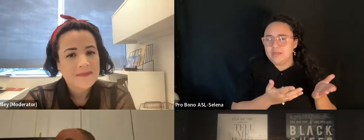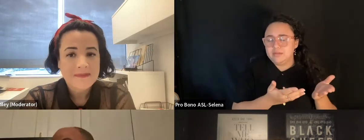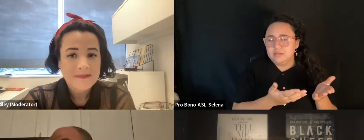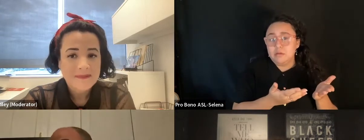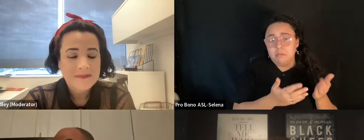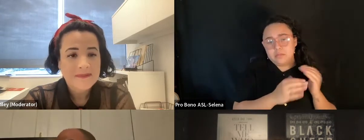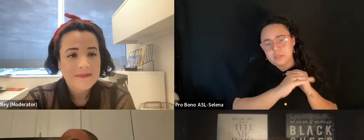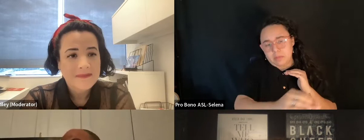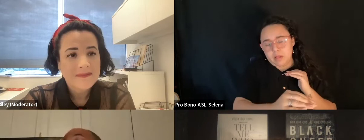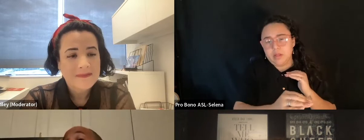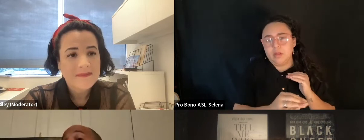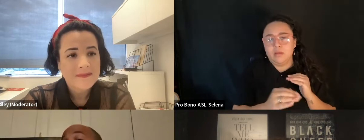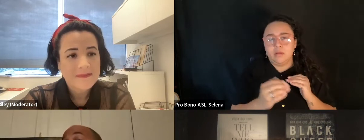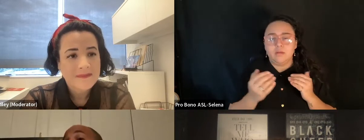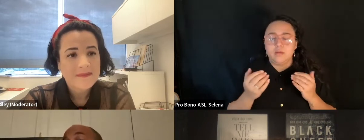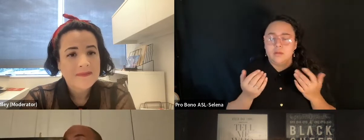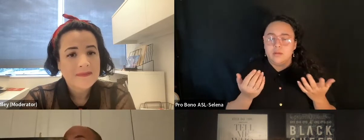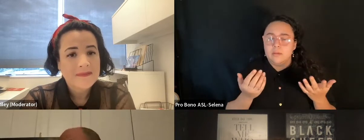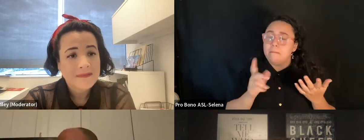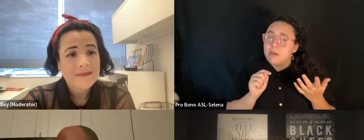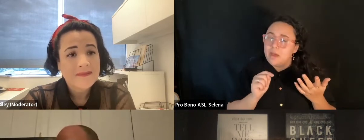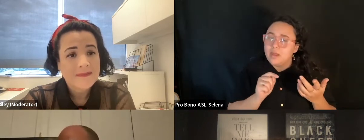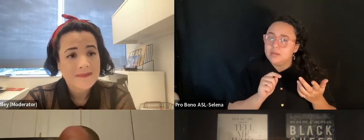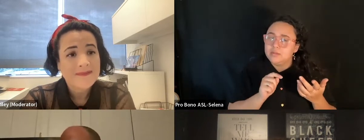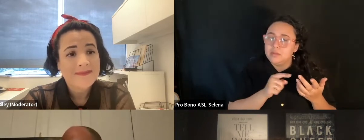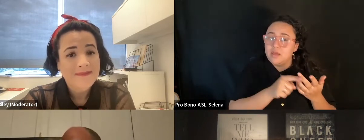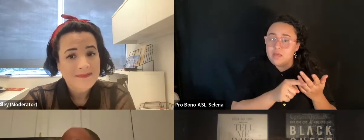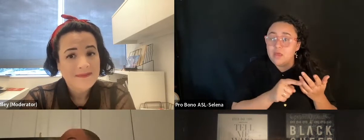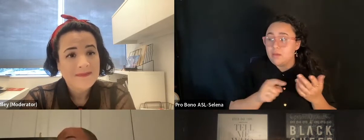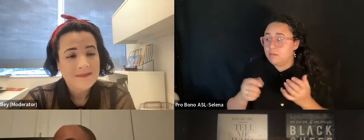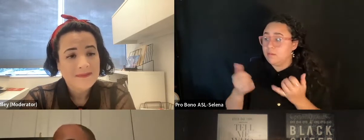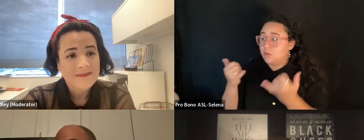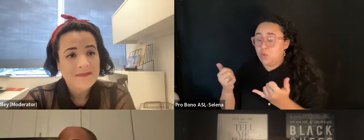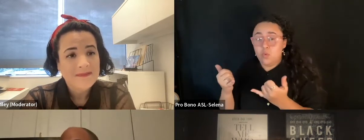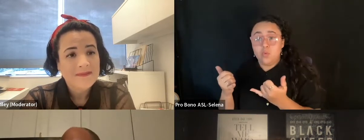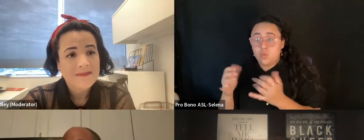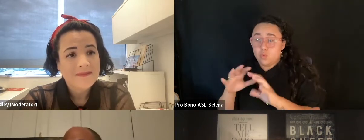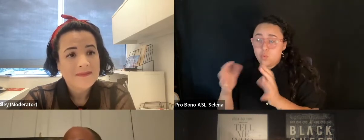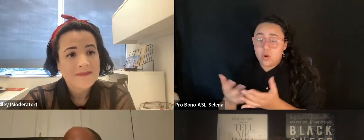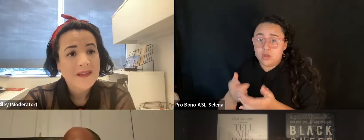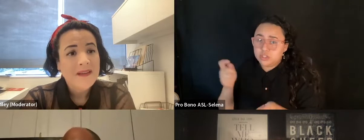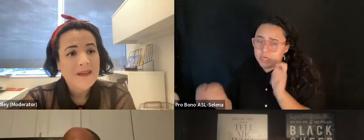Can it? That's why I'm really interested when you started working on this film. And